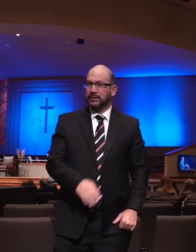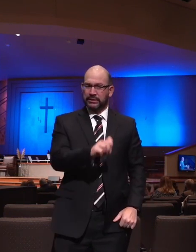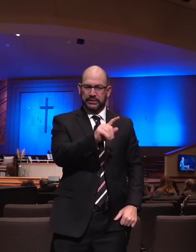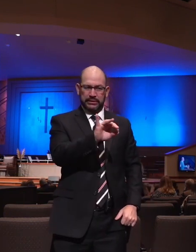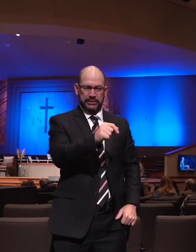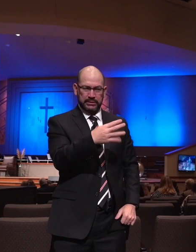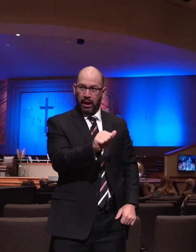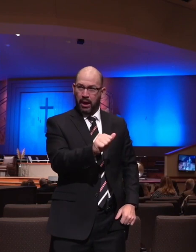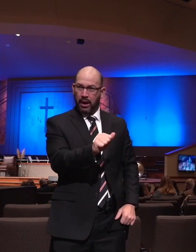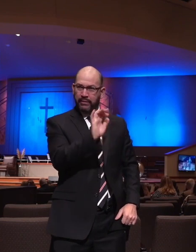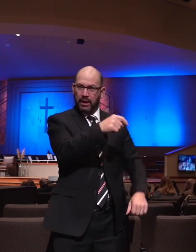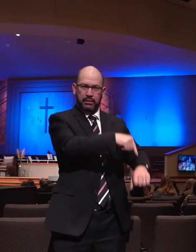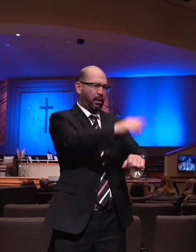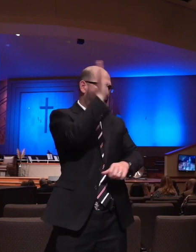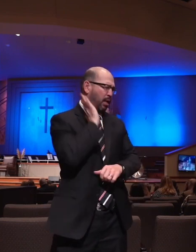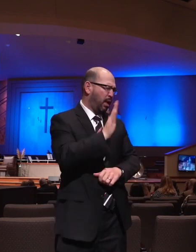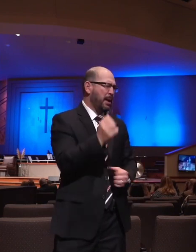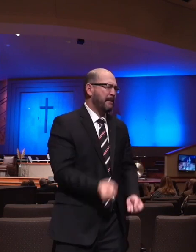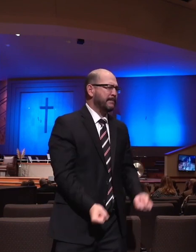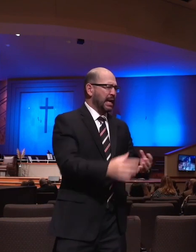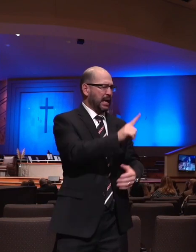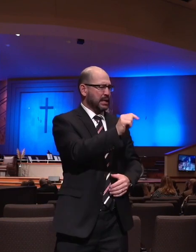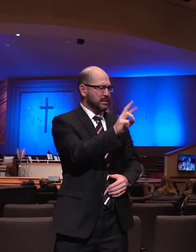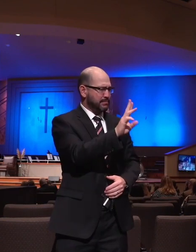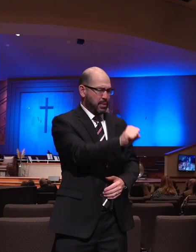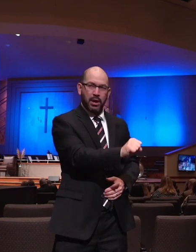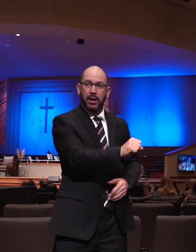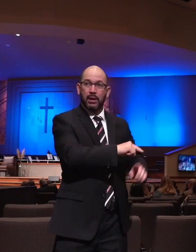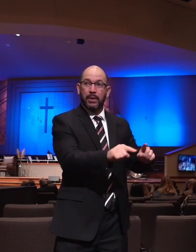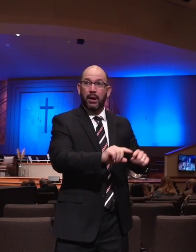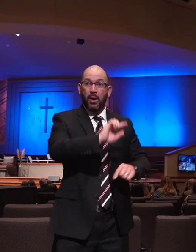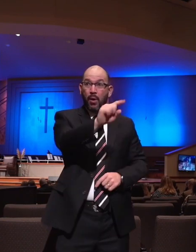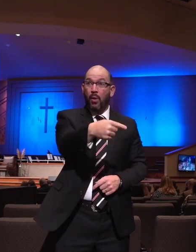lepers but there's only one leper during